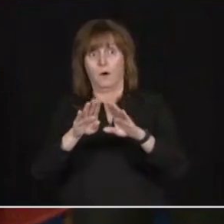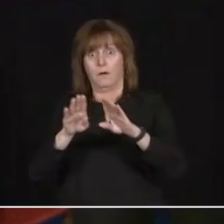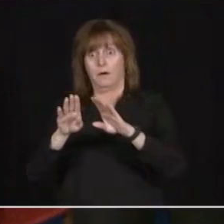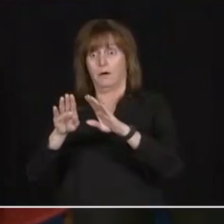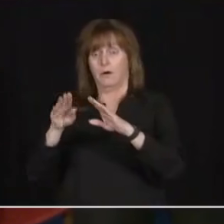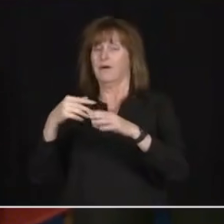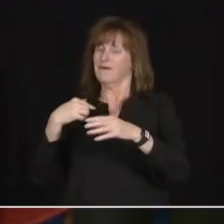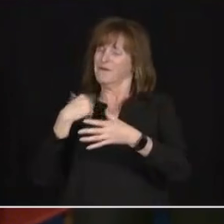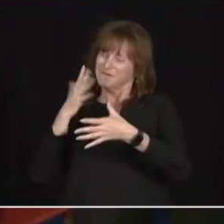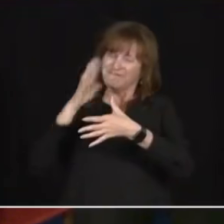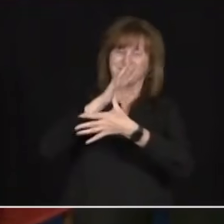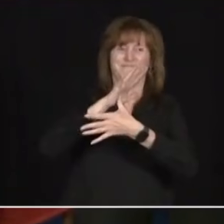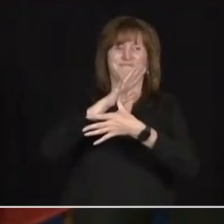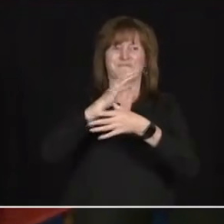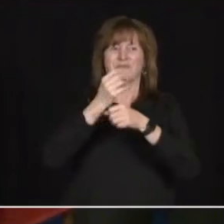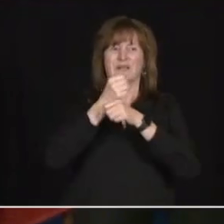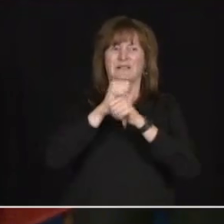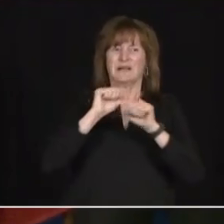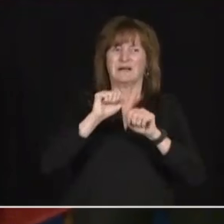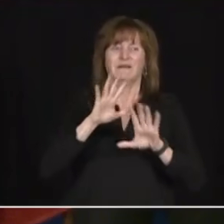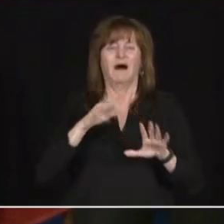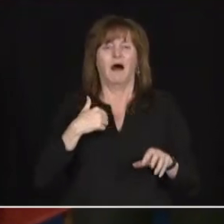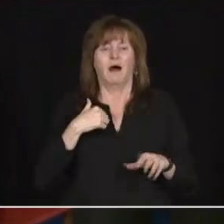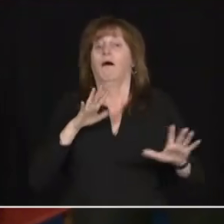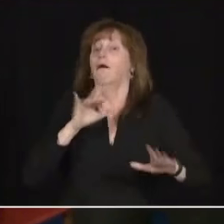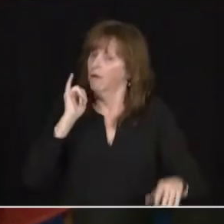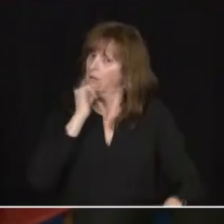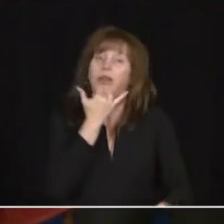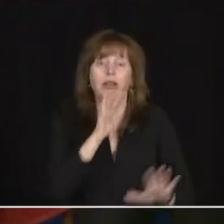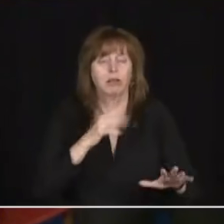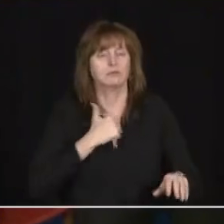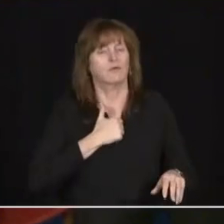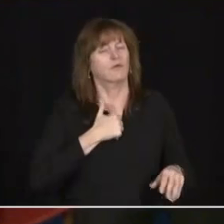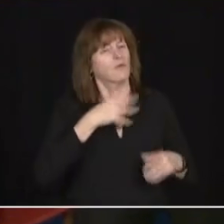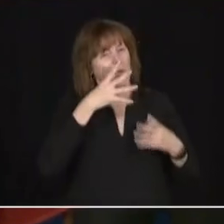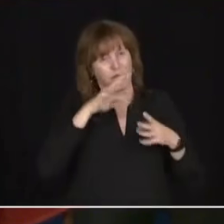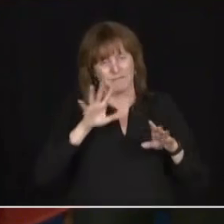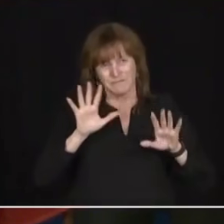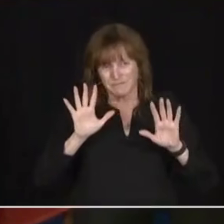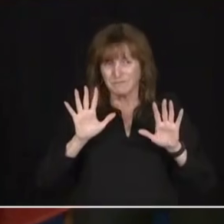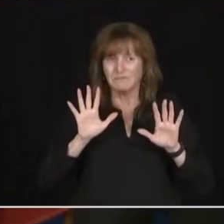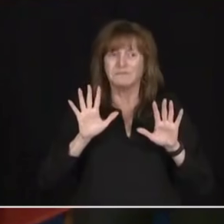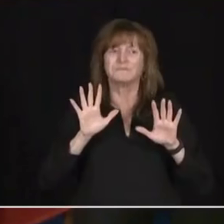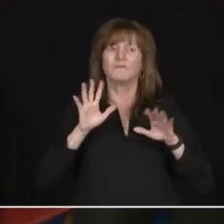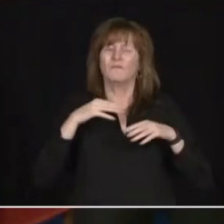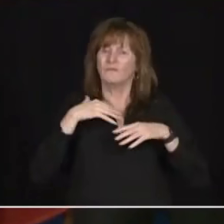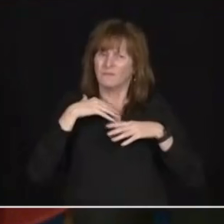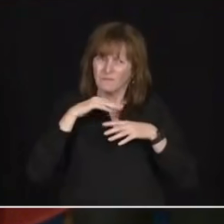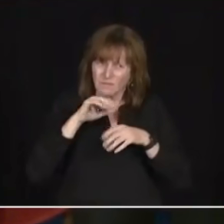We've been working around the clock to make sure we're ready. We're